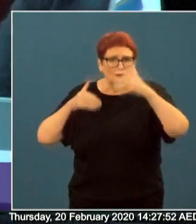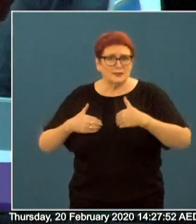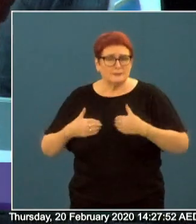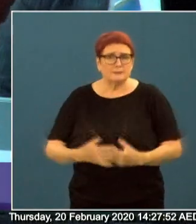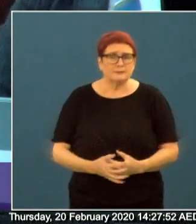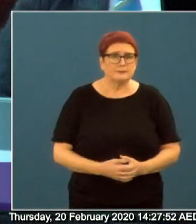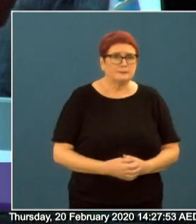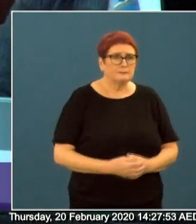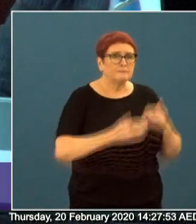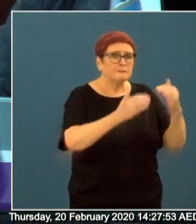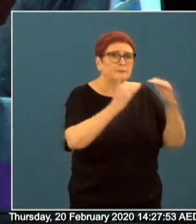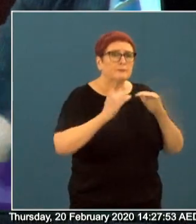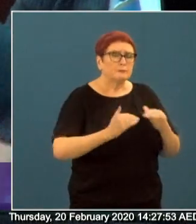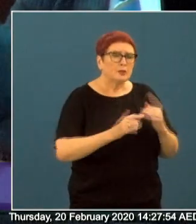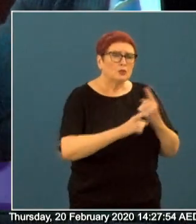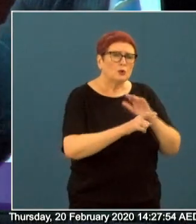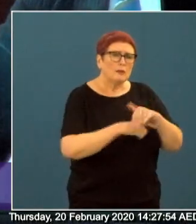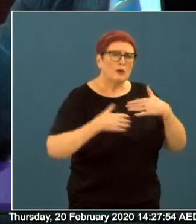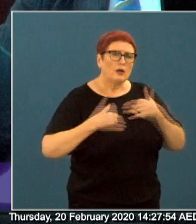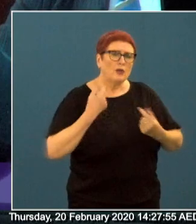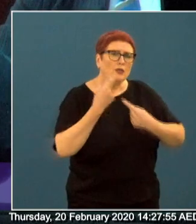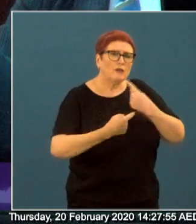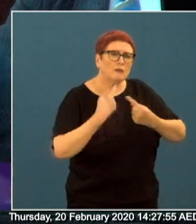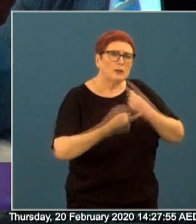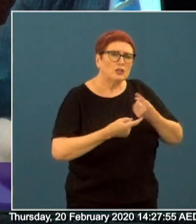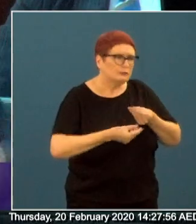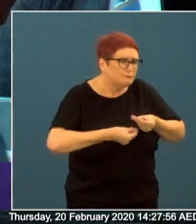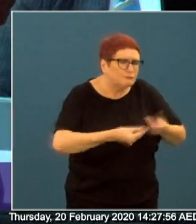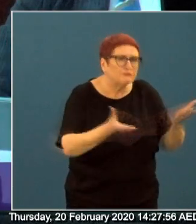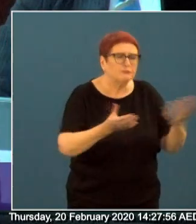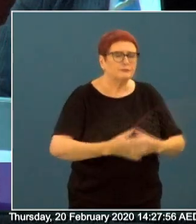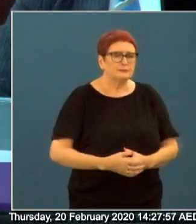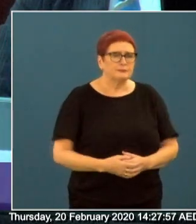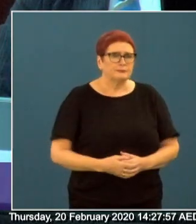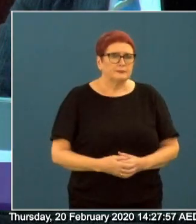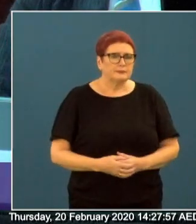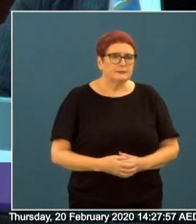The next is health information, which you deal with at 255. And you say: